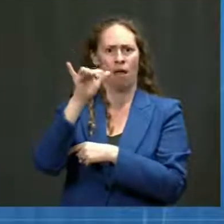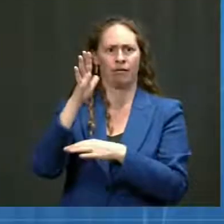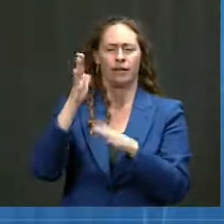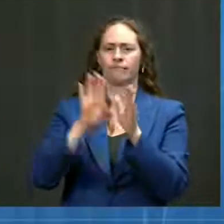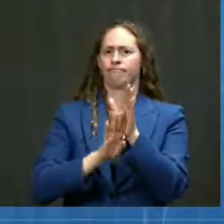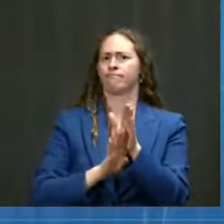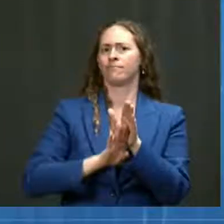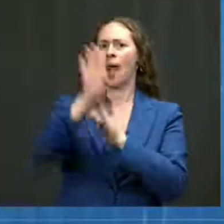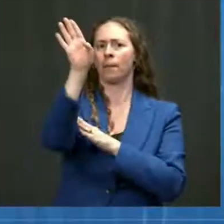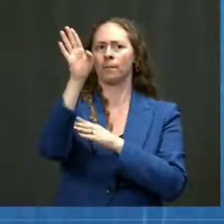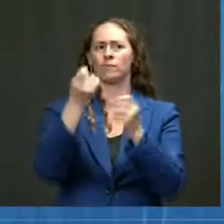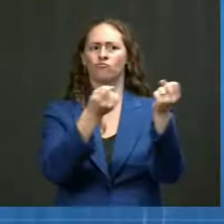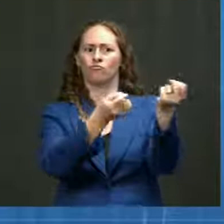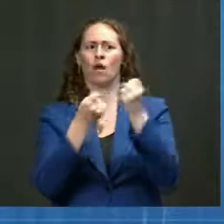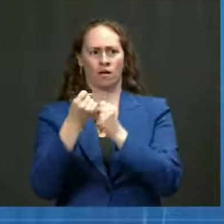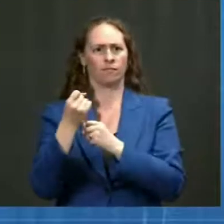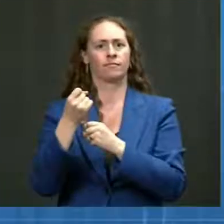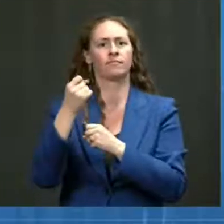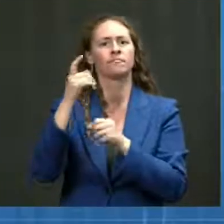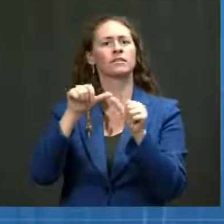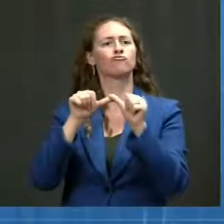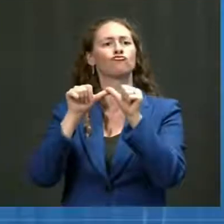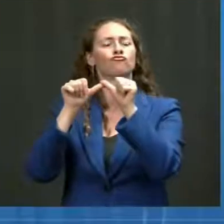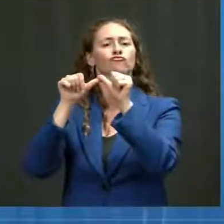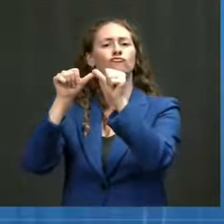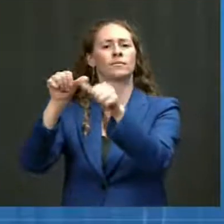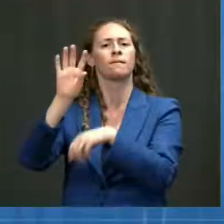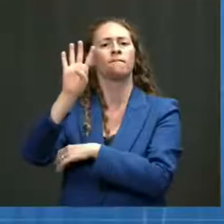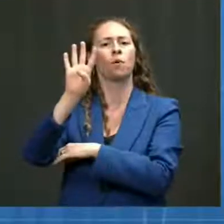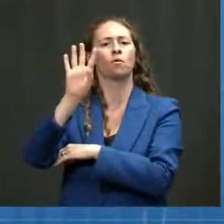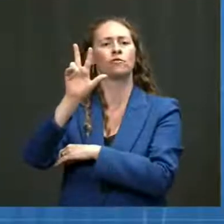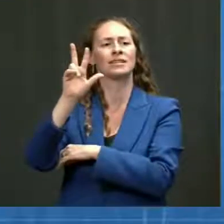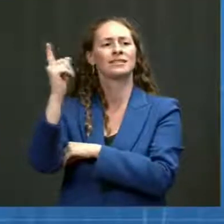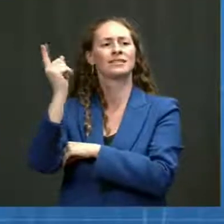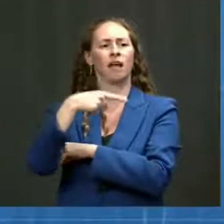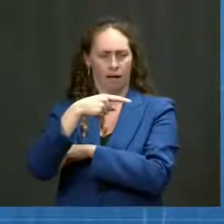YOU CAN SEE THE LEVEL OF